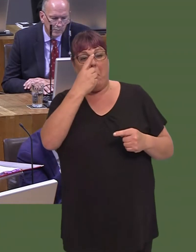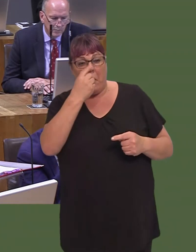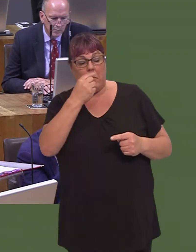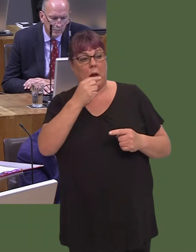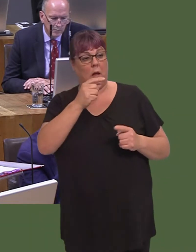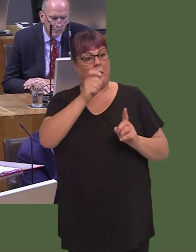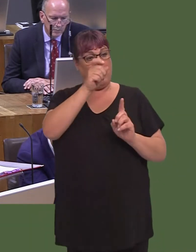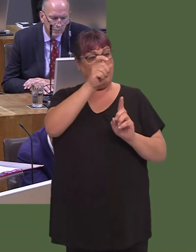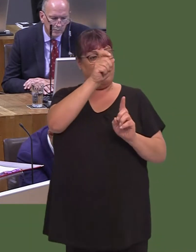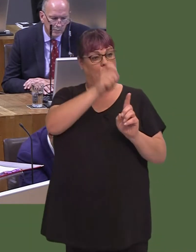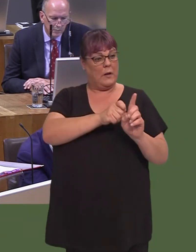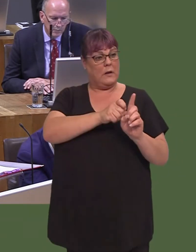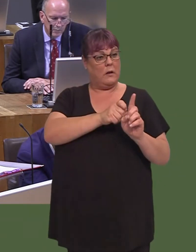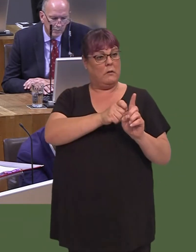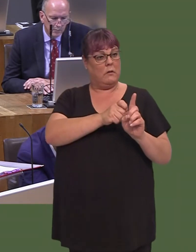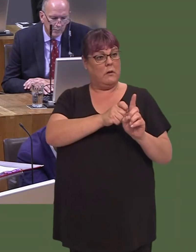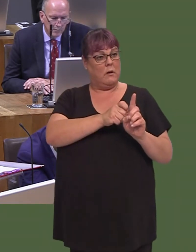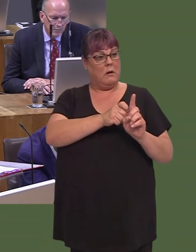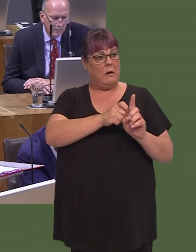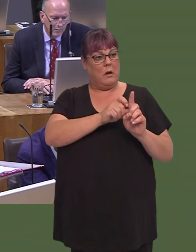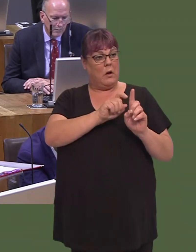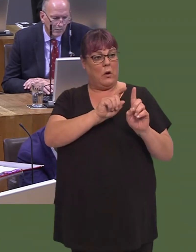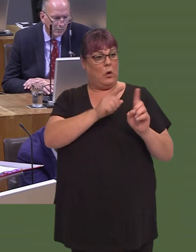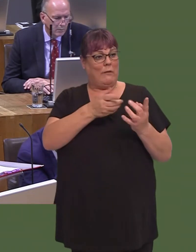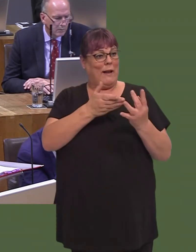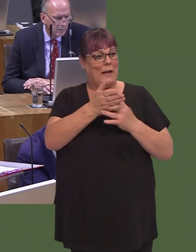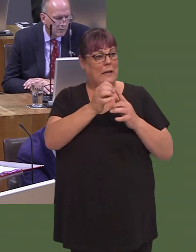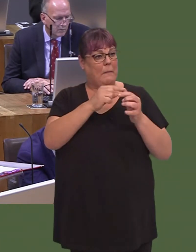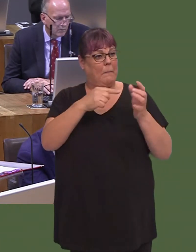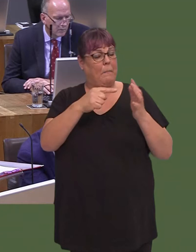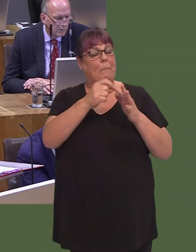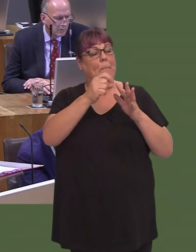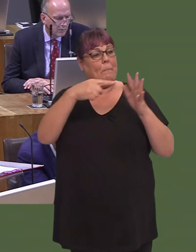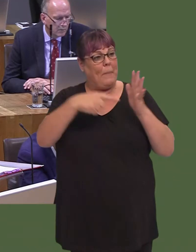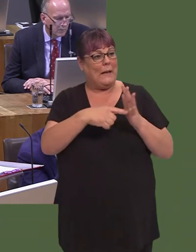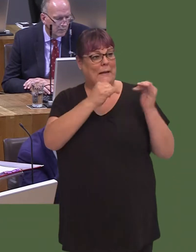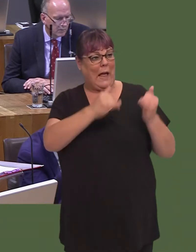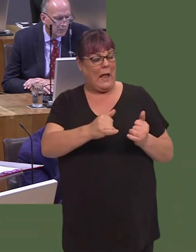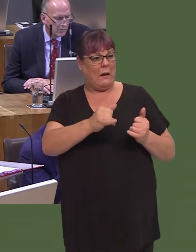who now would be in a position to see exactly what Brexit would mean?